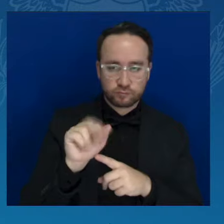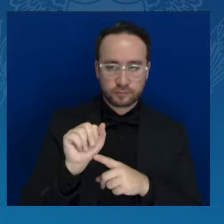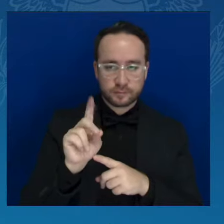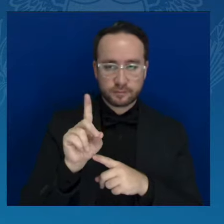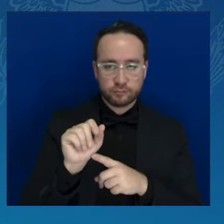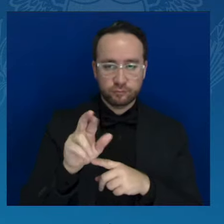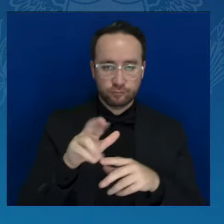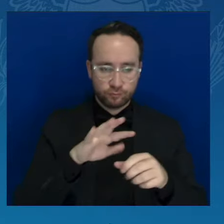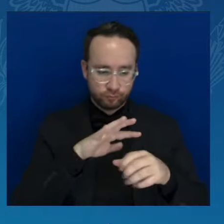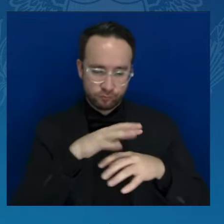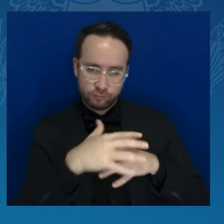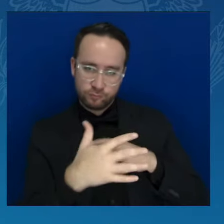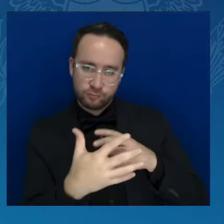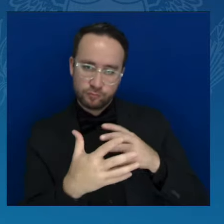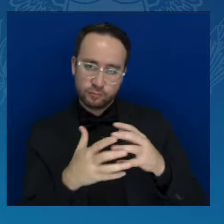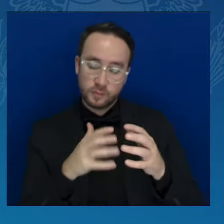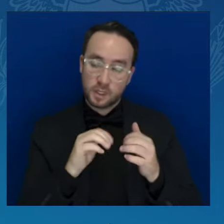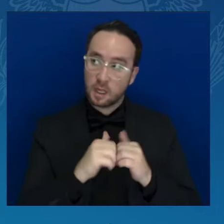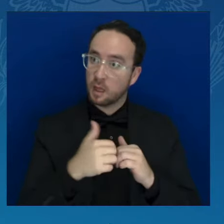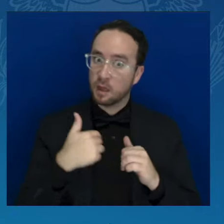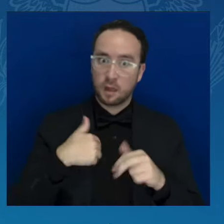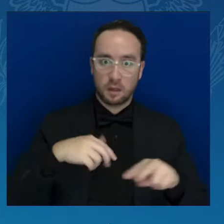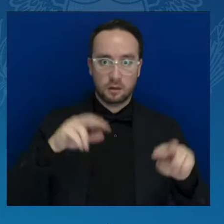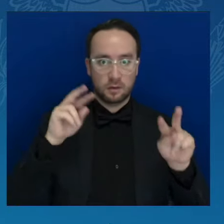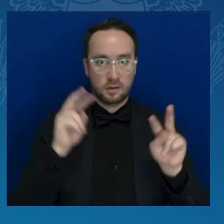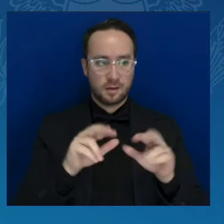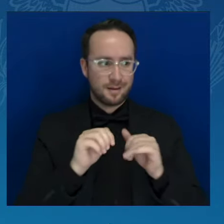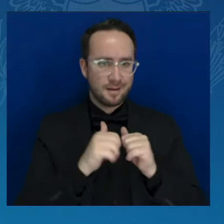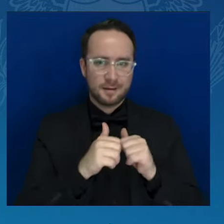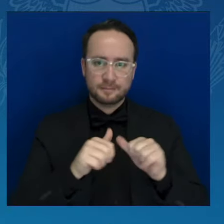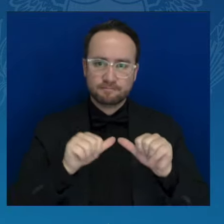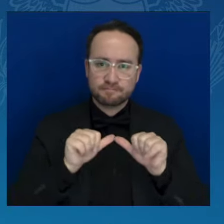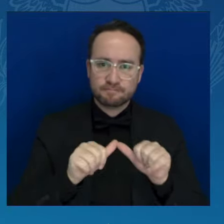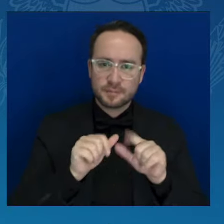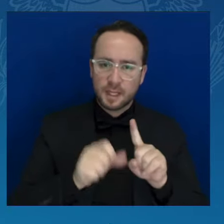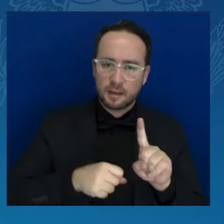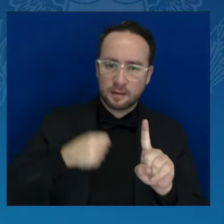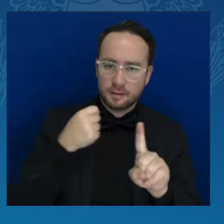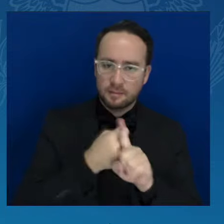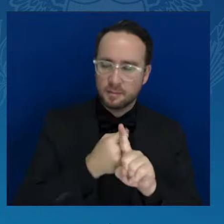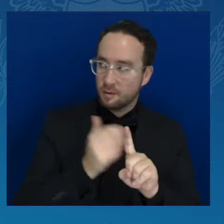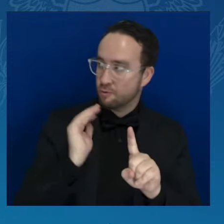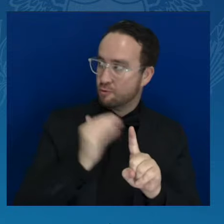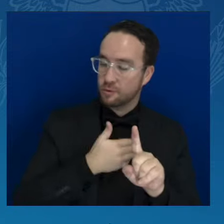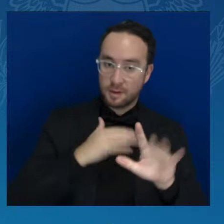but subsurface effects that will help us understand what's happening to our climate.